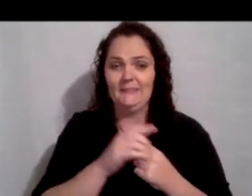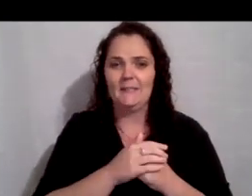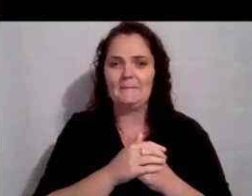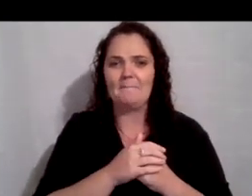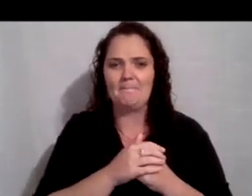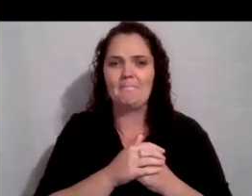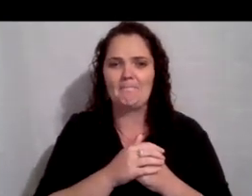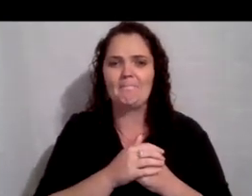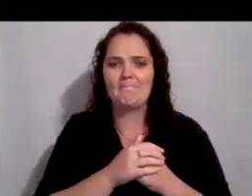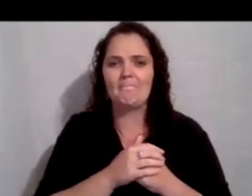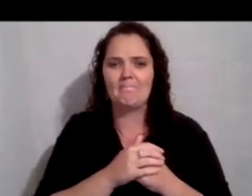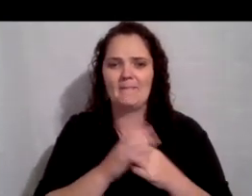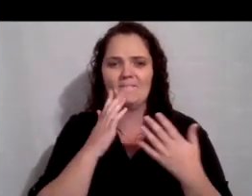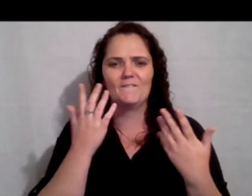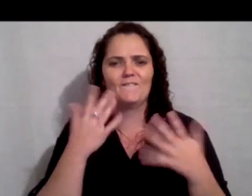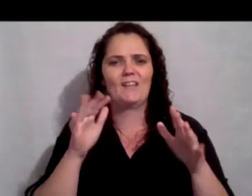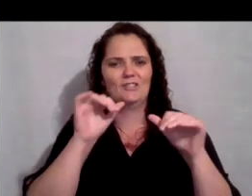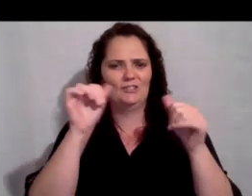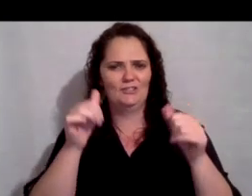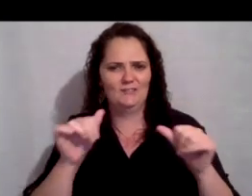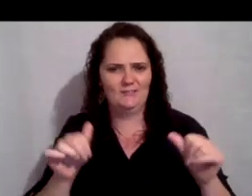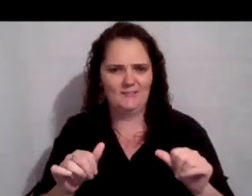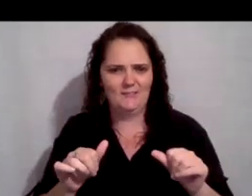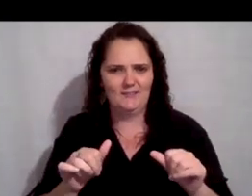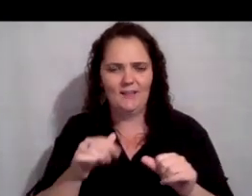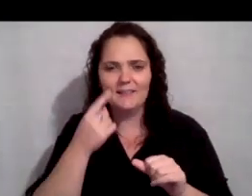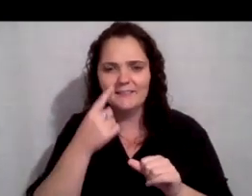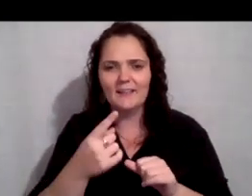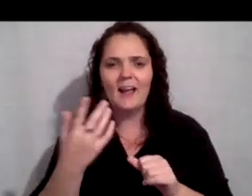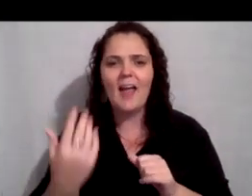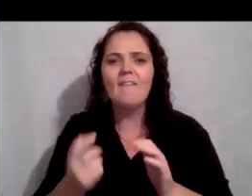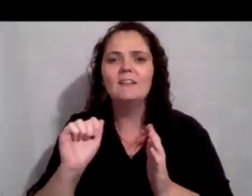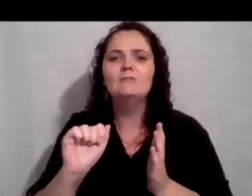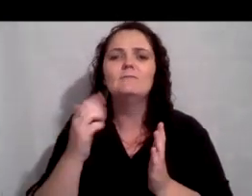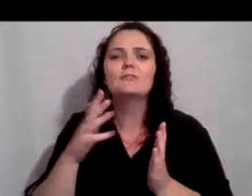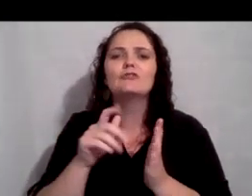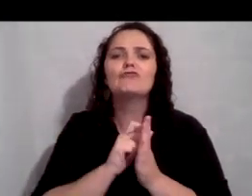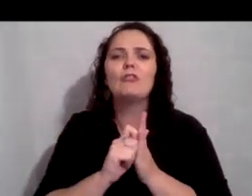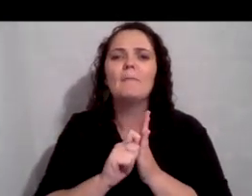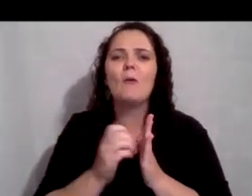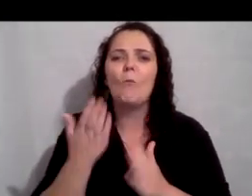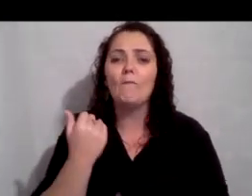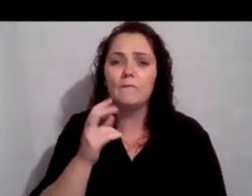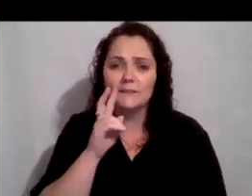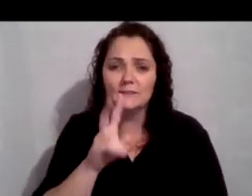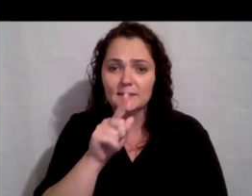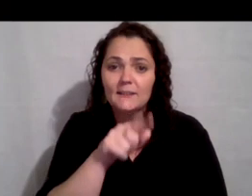is the final drawing of this fantastic character, this expressive character but you see all of the erasure, you see all of the choices that he's making so